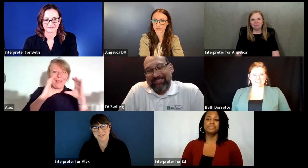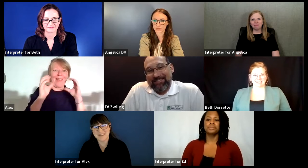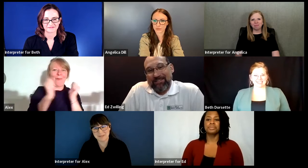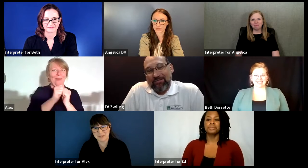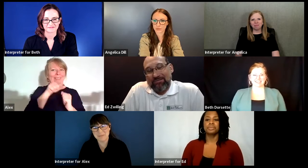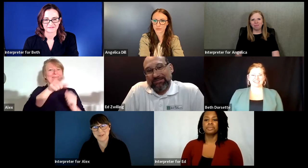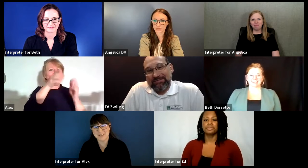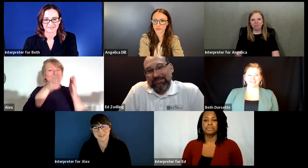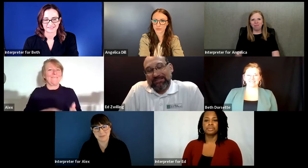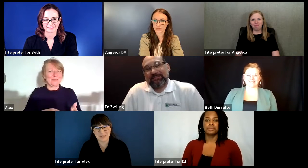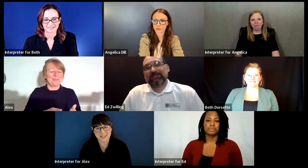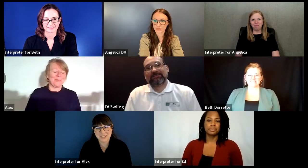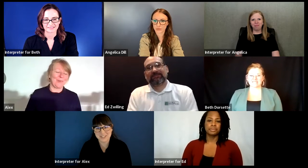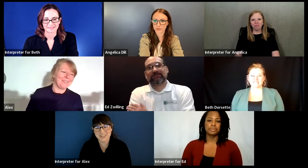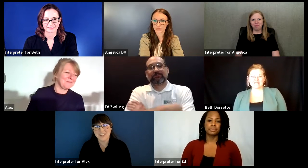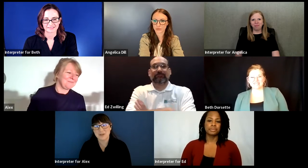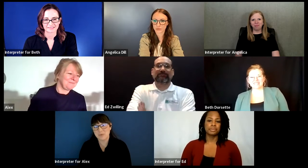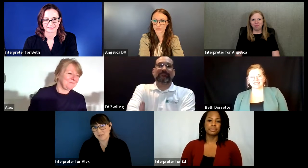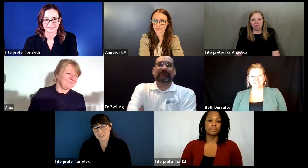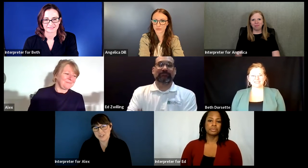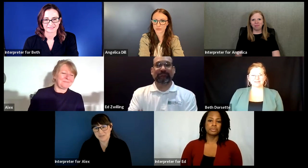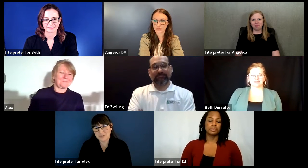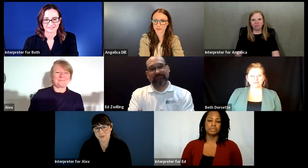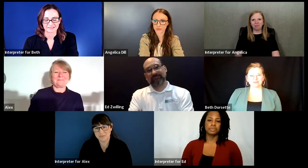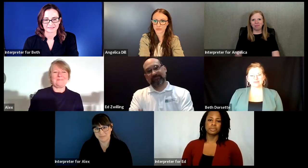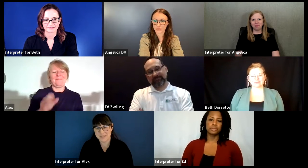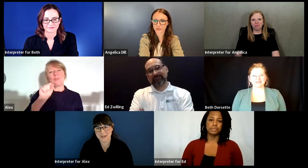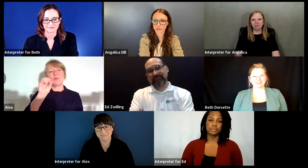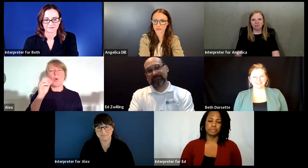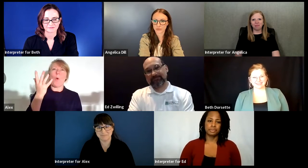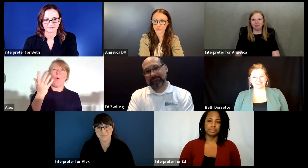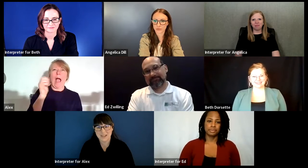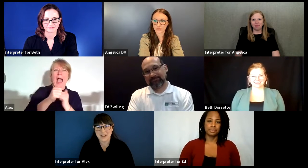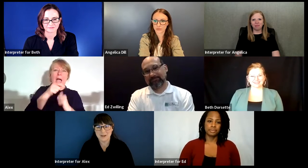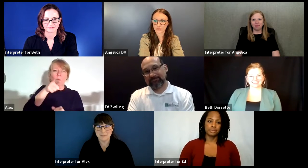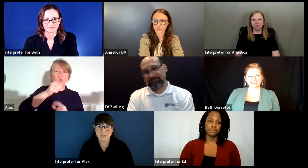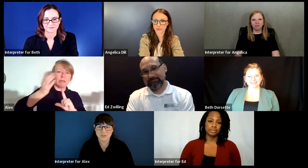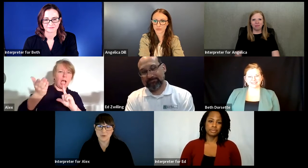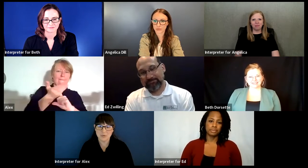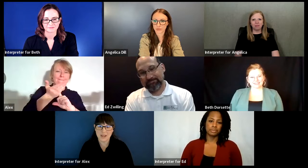you're right it's important to have that communication with each individual. Yeah.